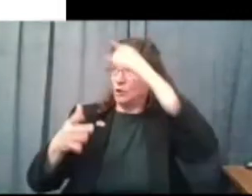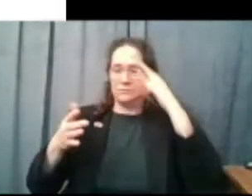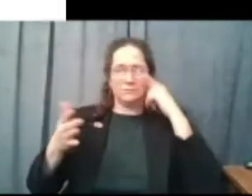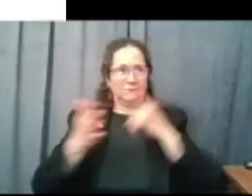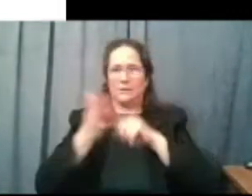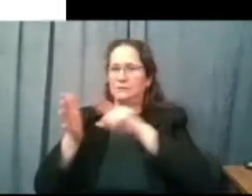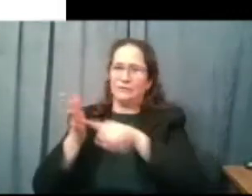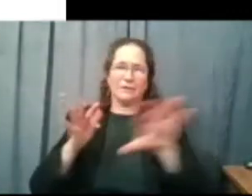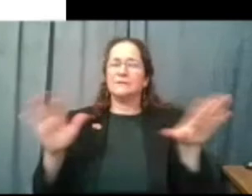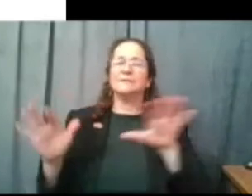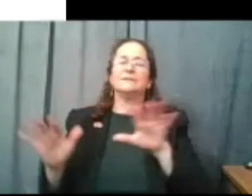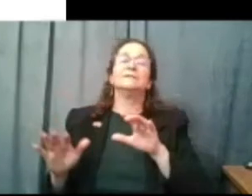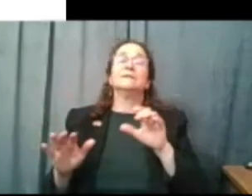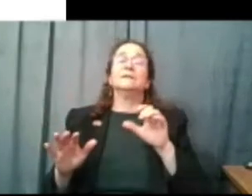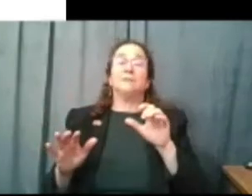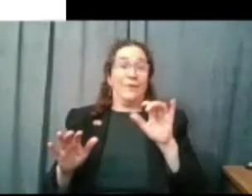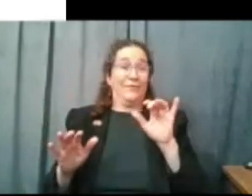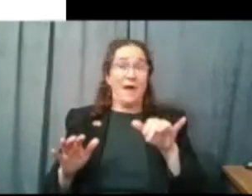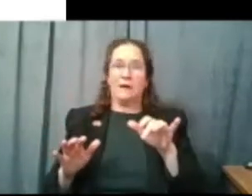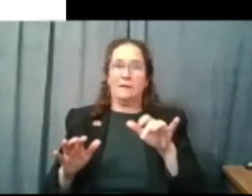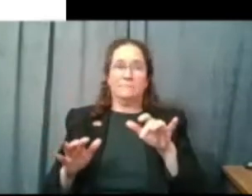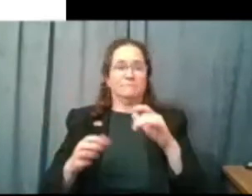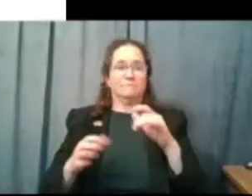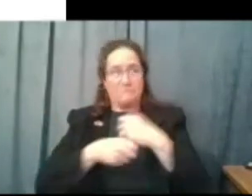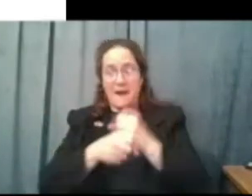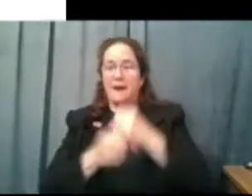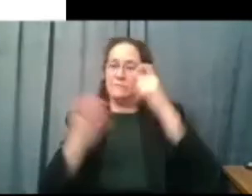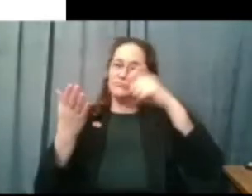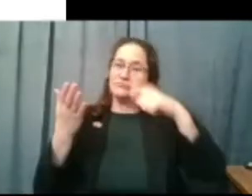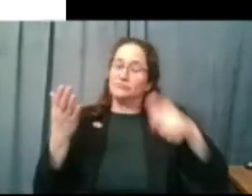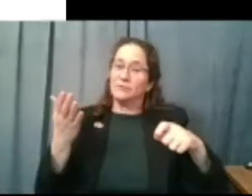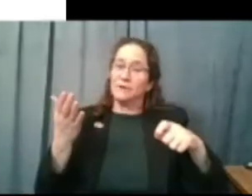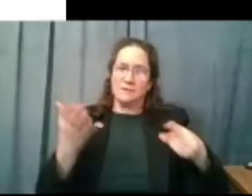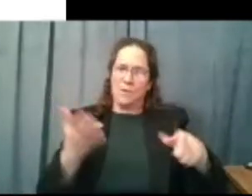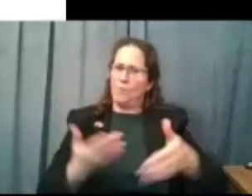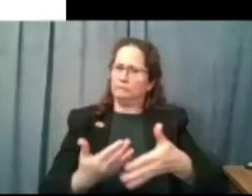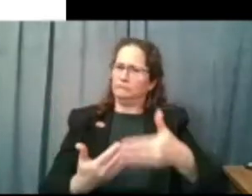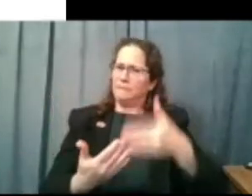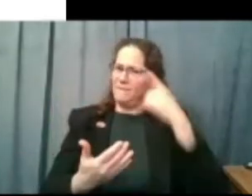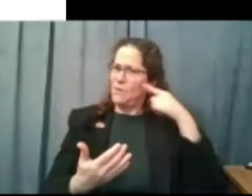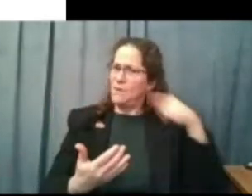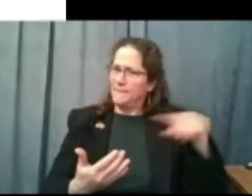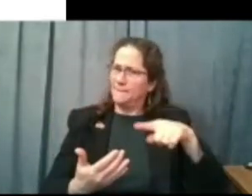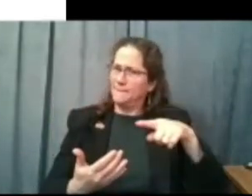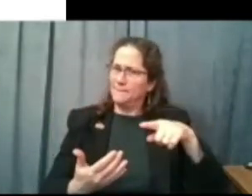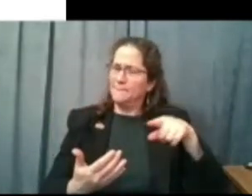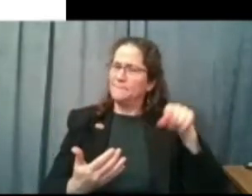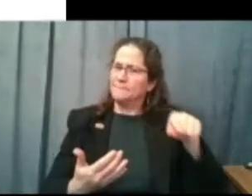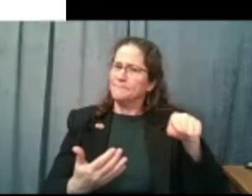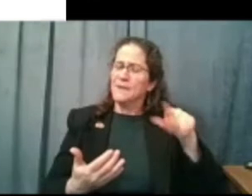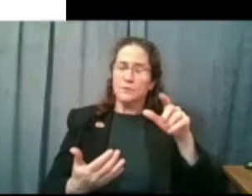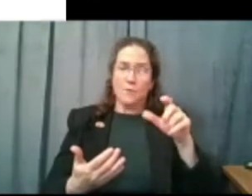Now is the checklist going to last forever? No, the checklist is there until he doesn't need it anymore. It's a scaffold, and it works really good.